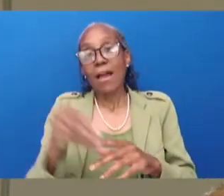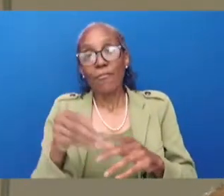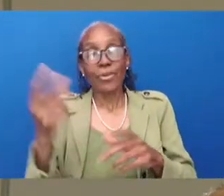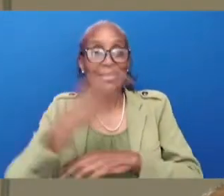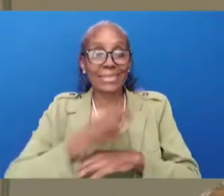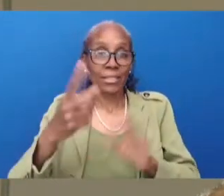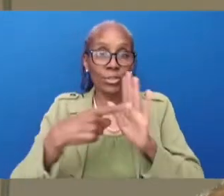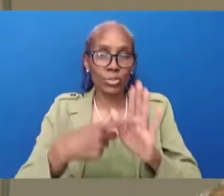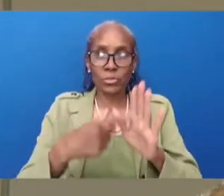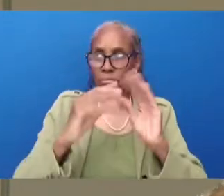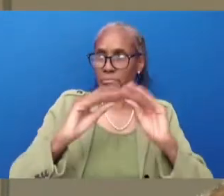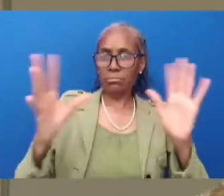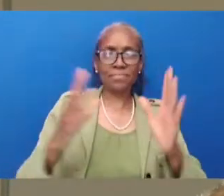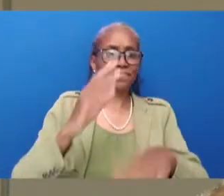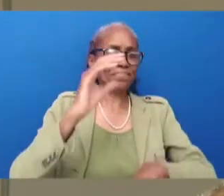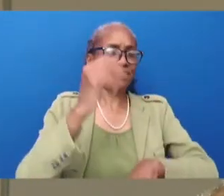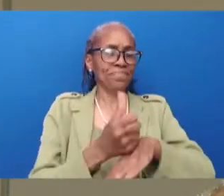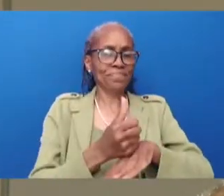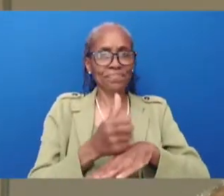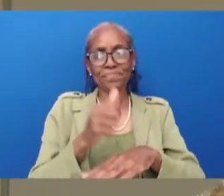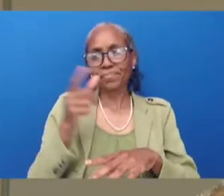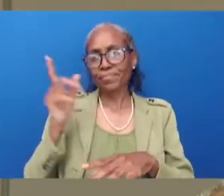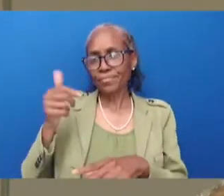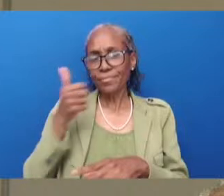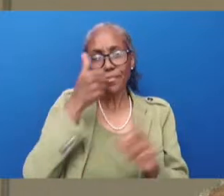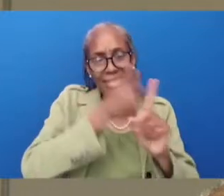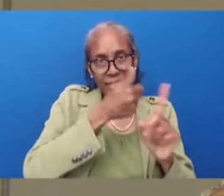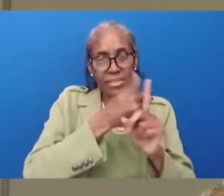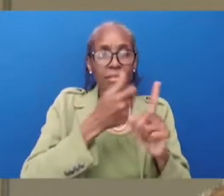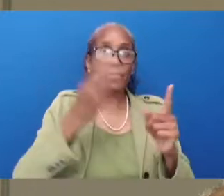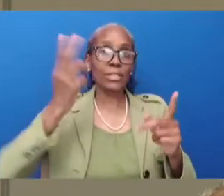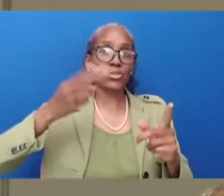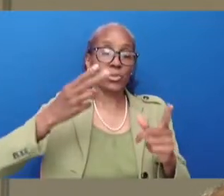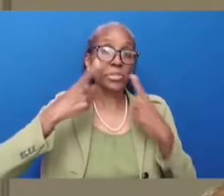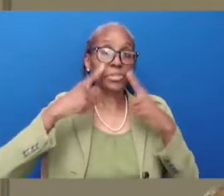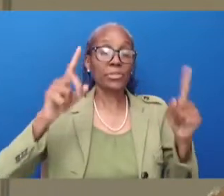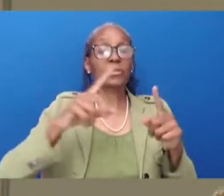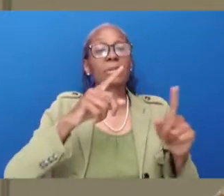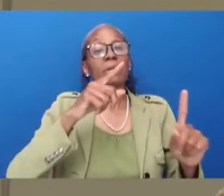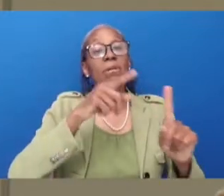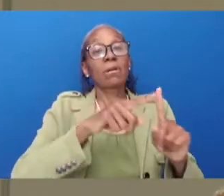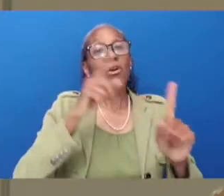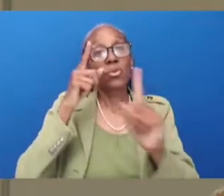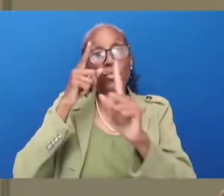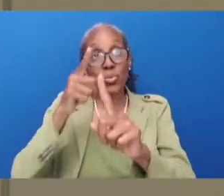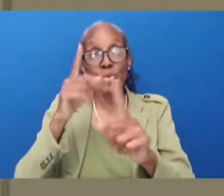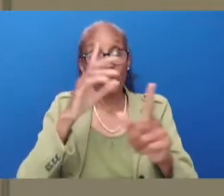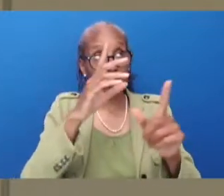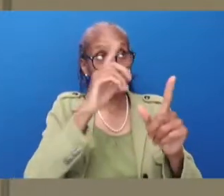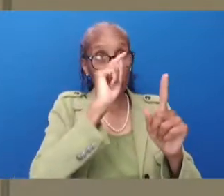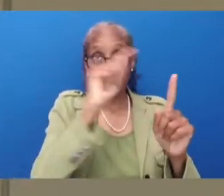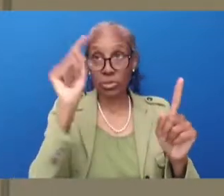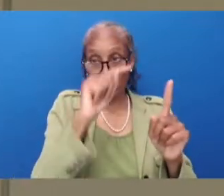AFRICA DAY SERVES AS A PLATFORM